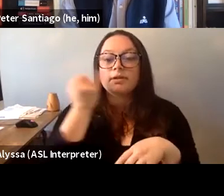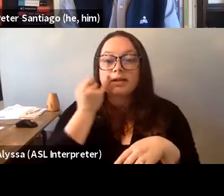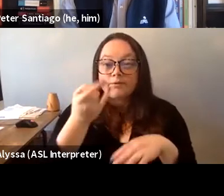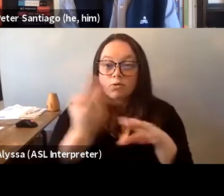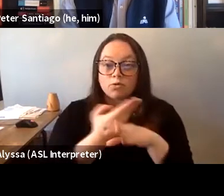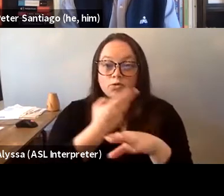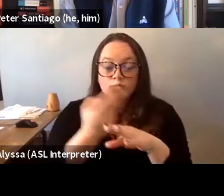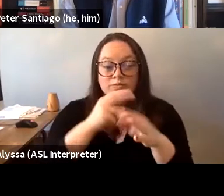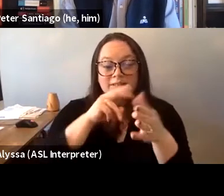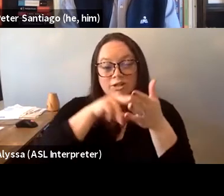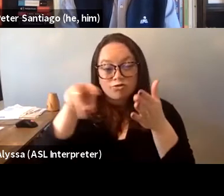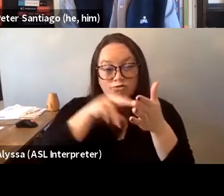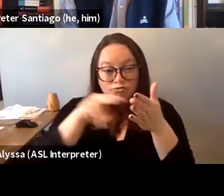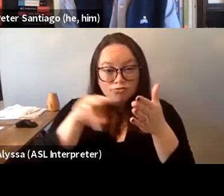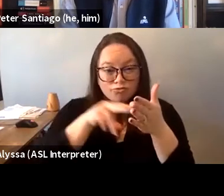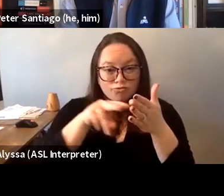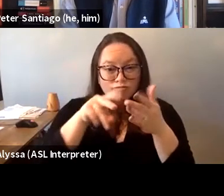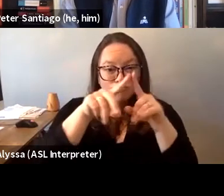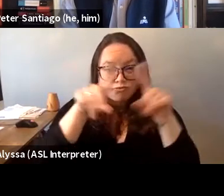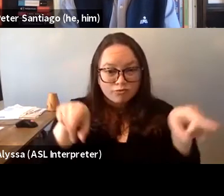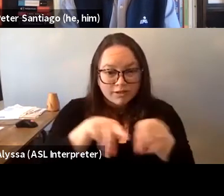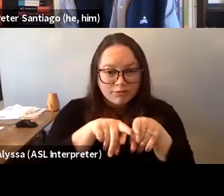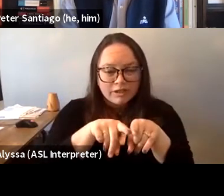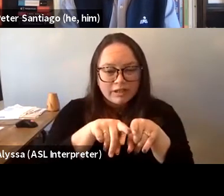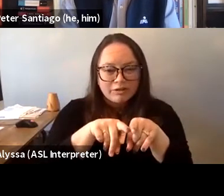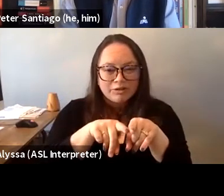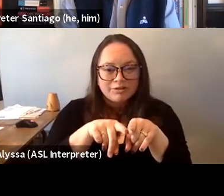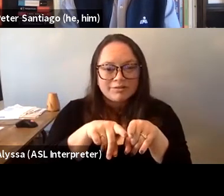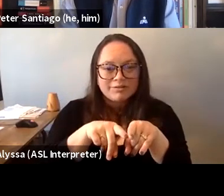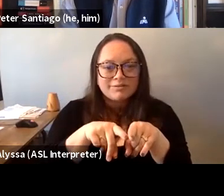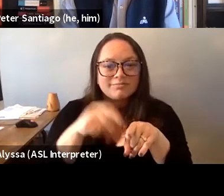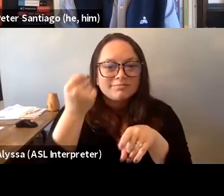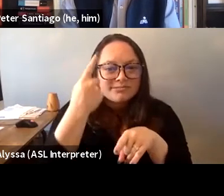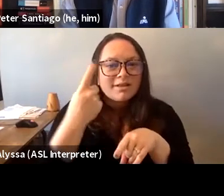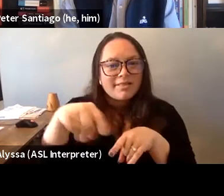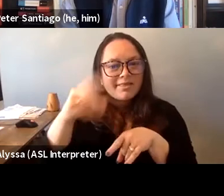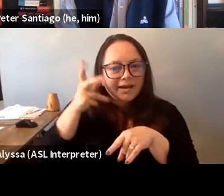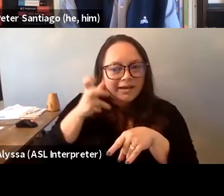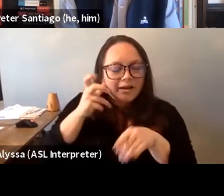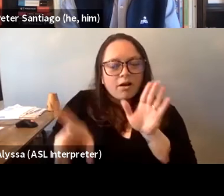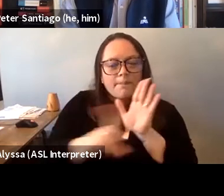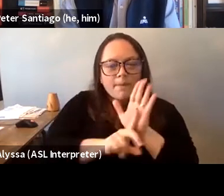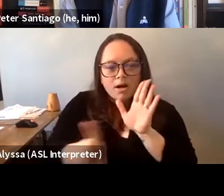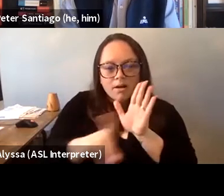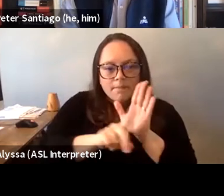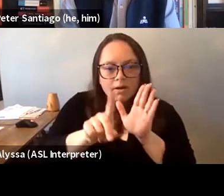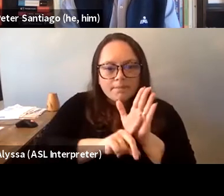of like hearing text go off while you're in the movie theater. So if you have a question or some technical